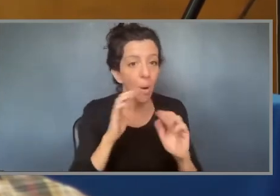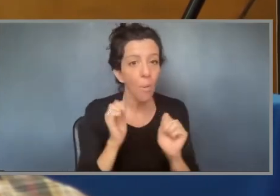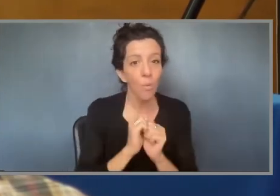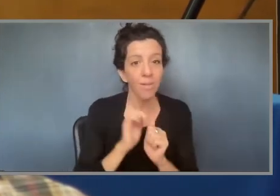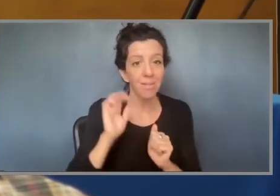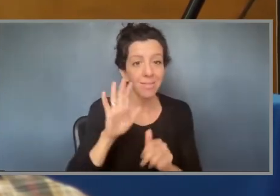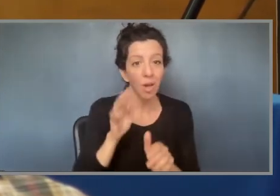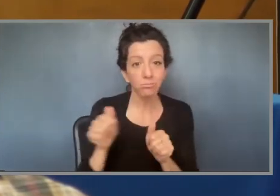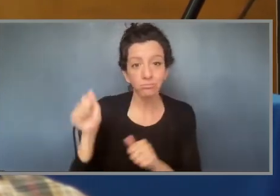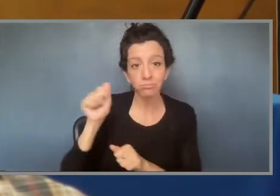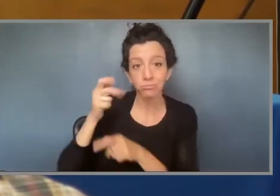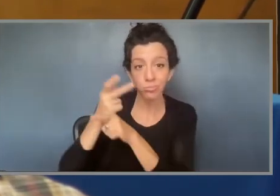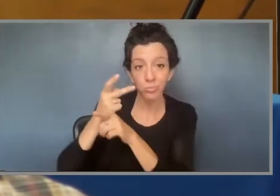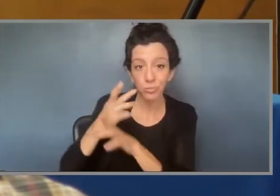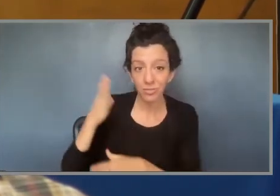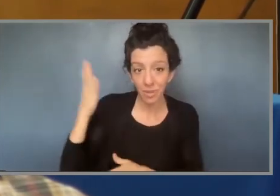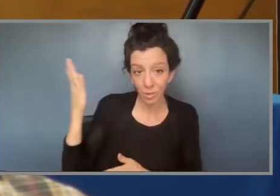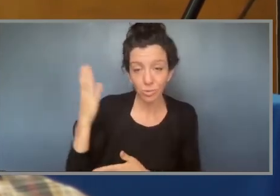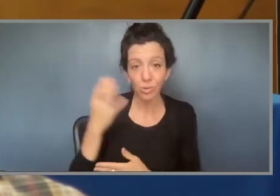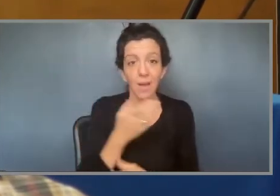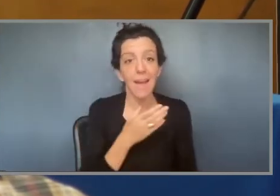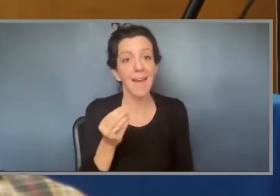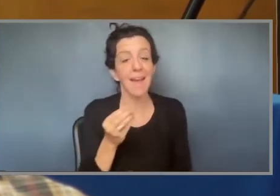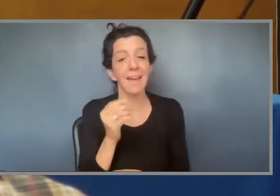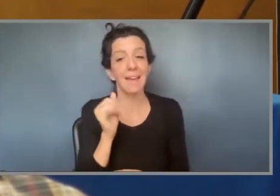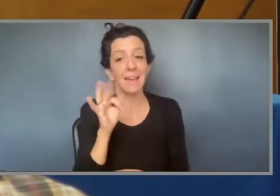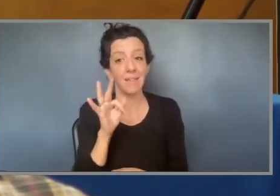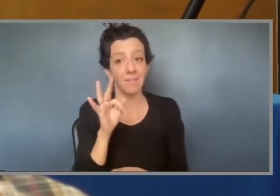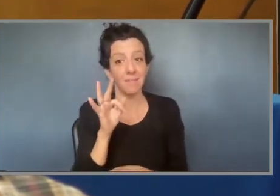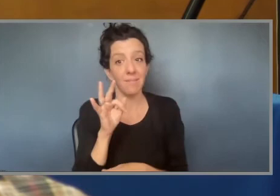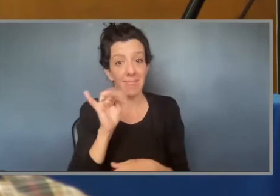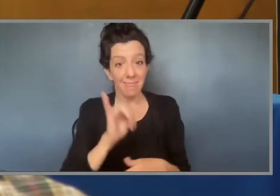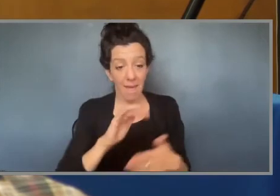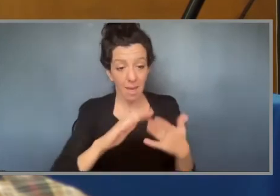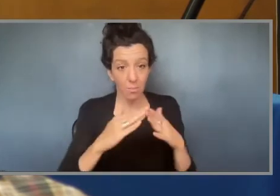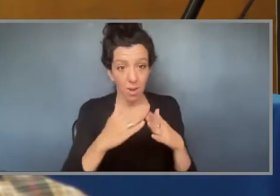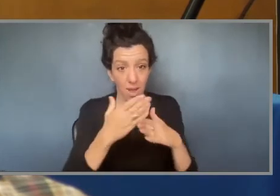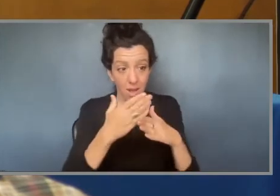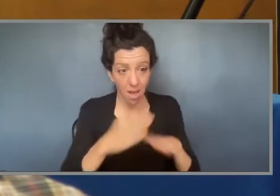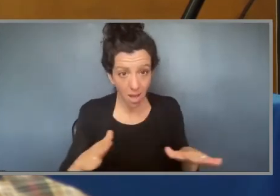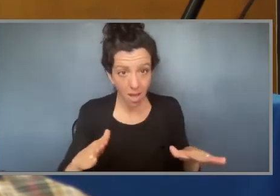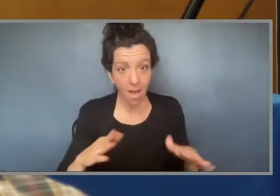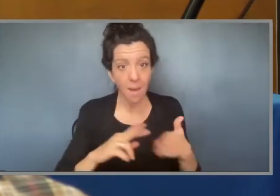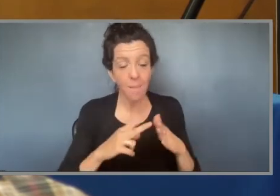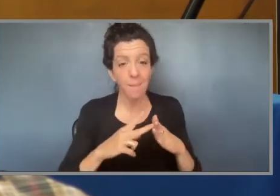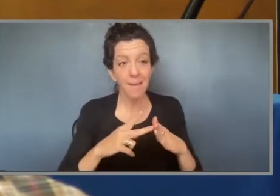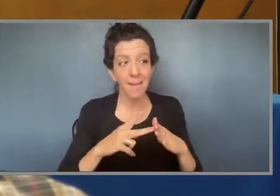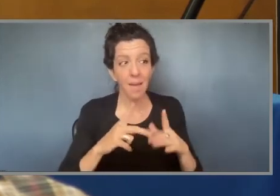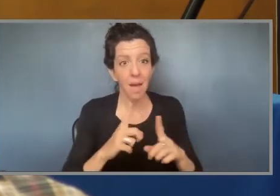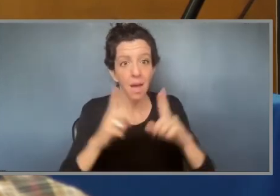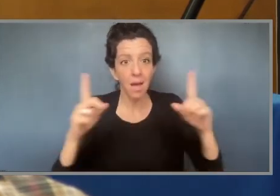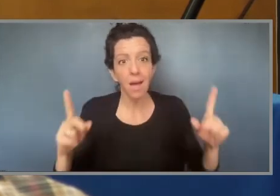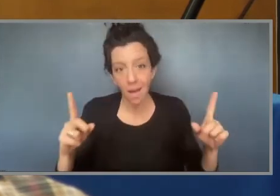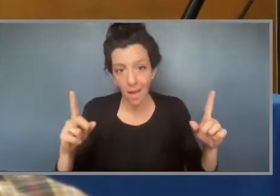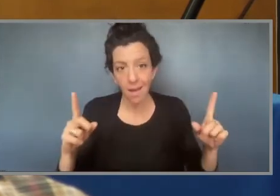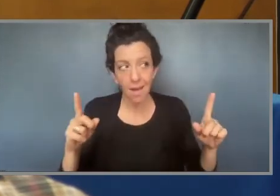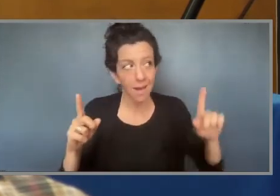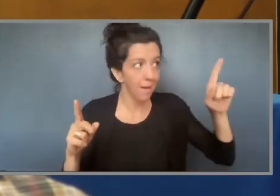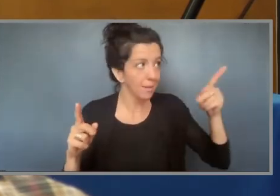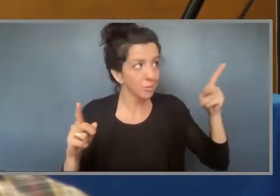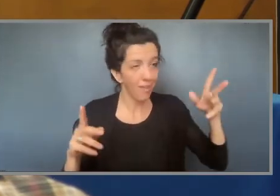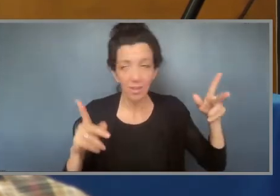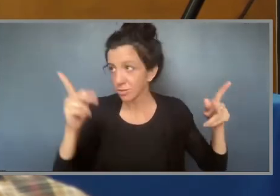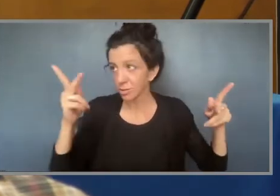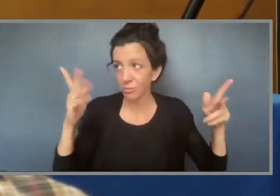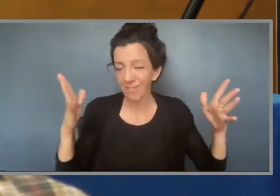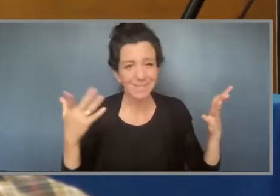Studio: Being able to communicate with a supervisor and if if you divide that community, then they have to